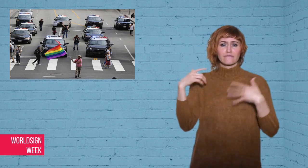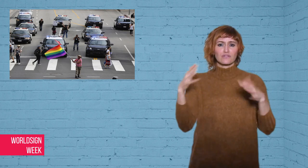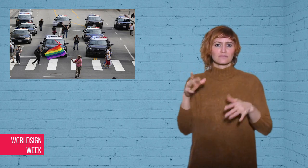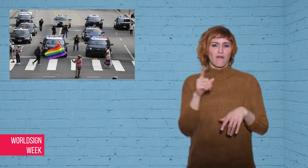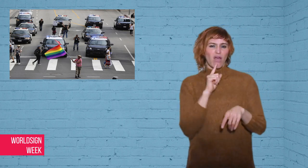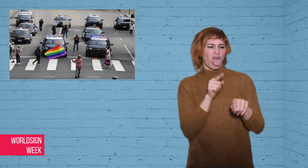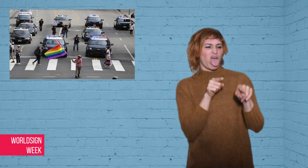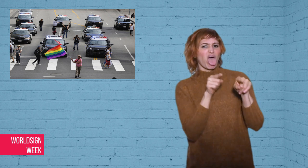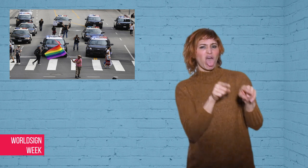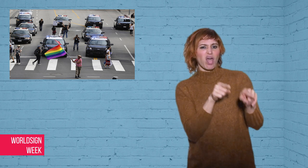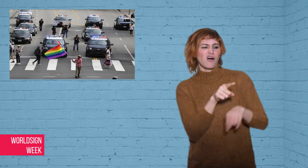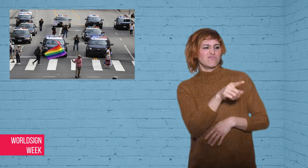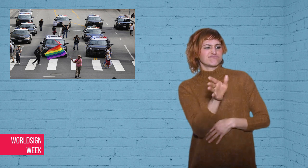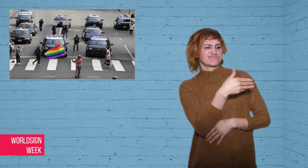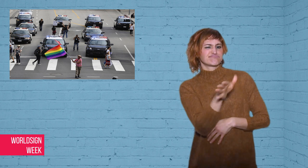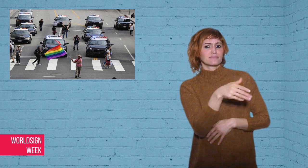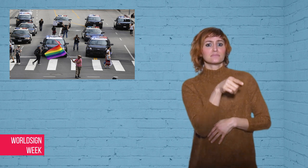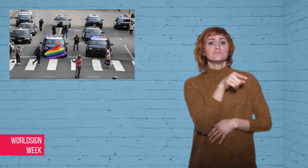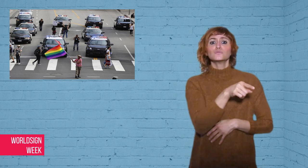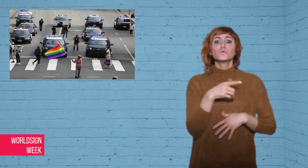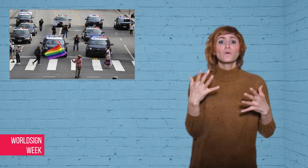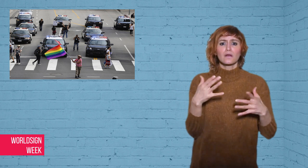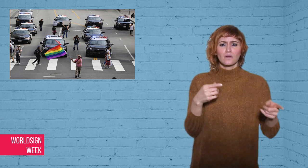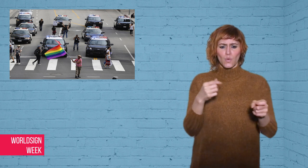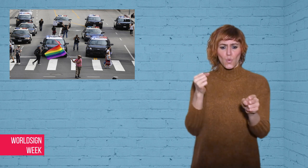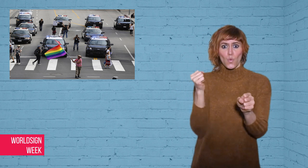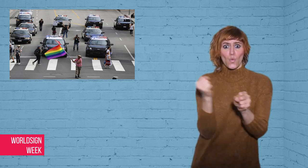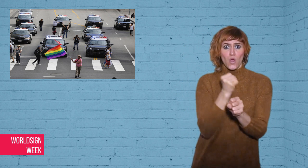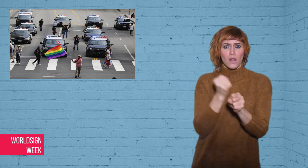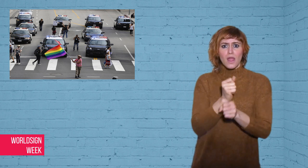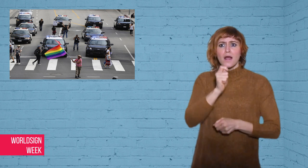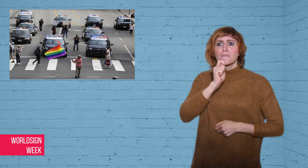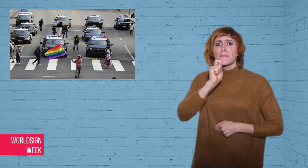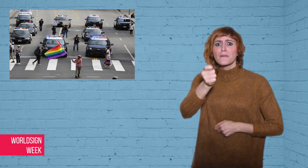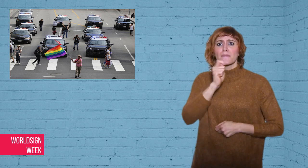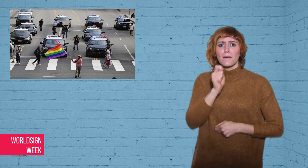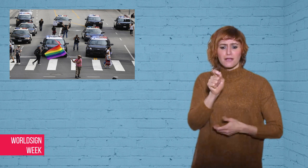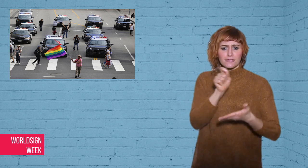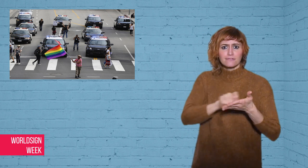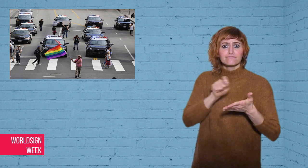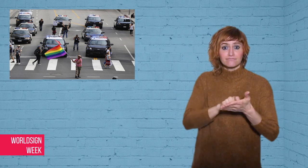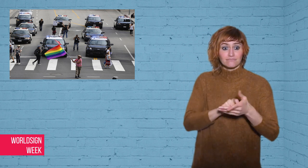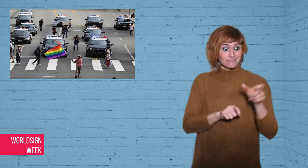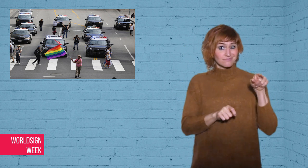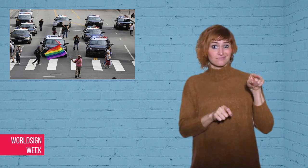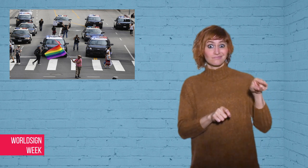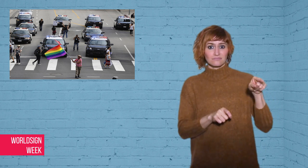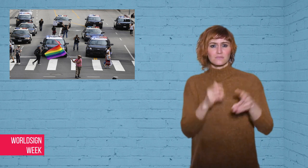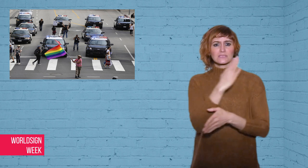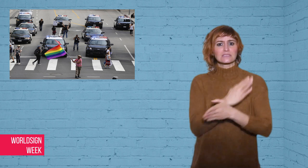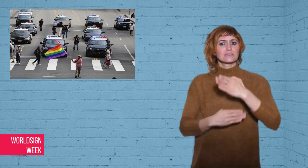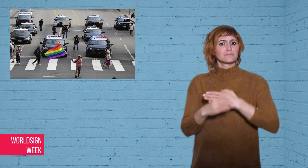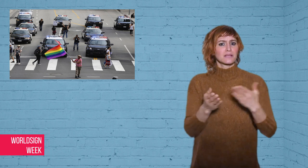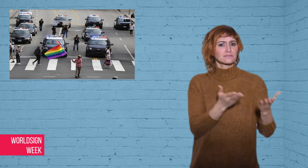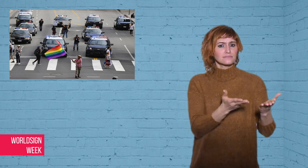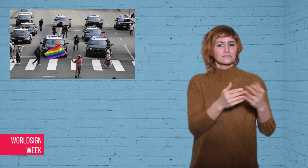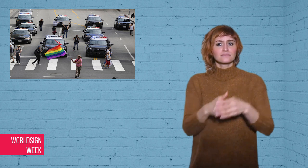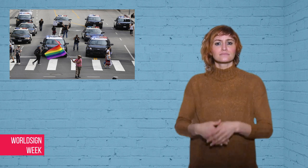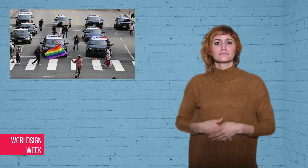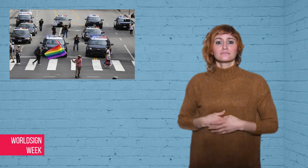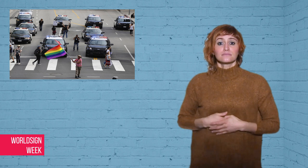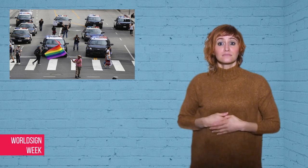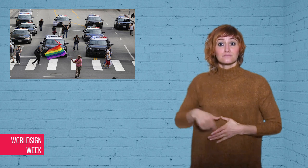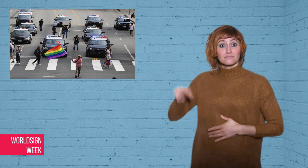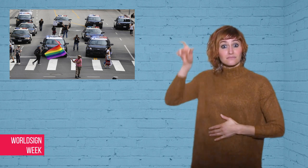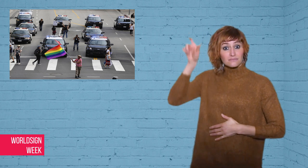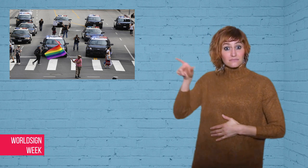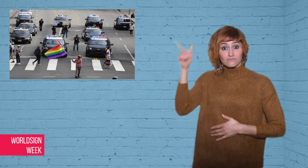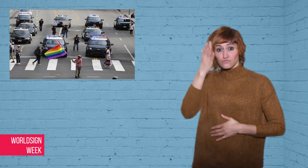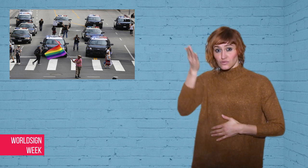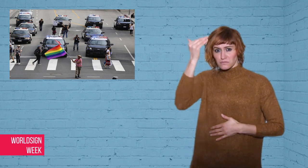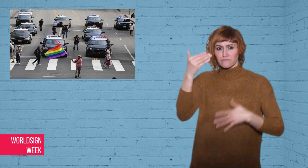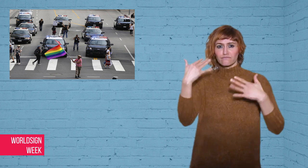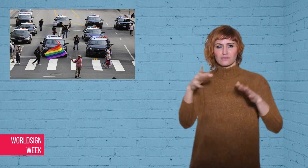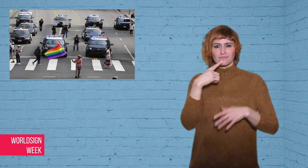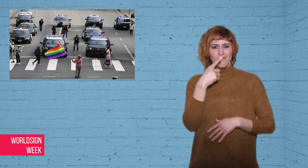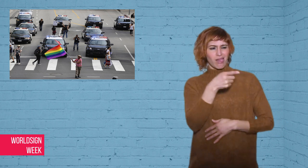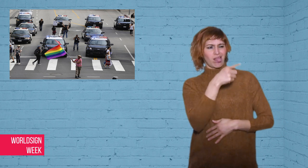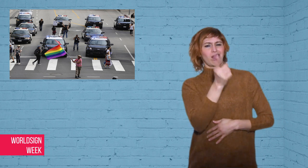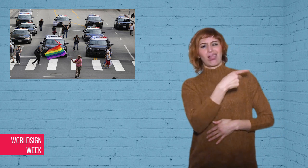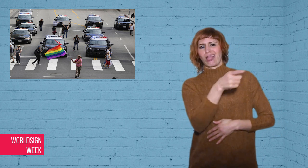During his campaign, he mocked a disabled journalist.